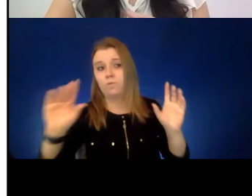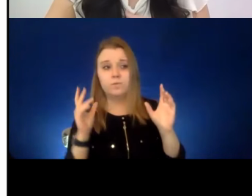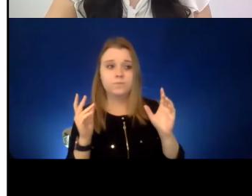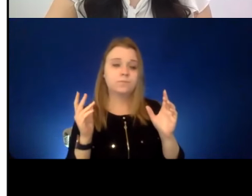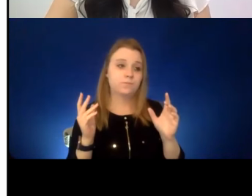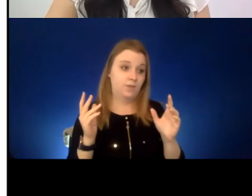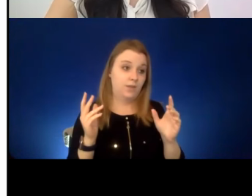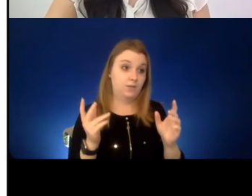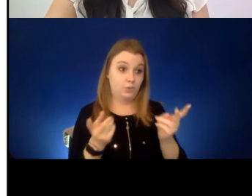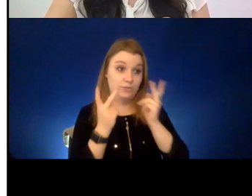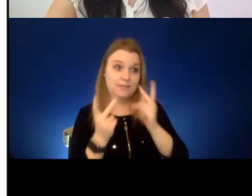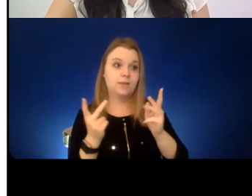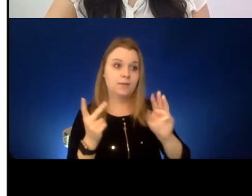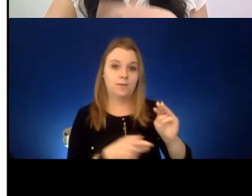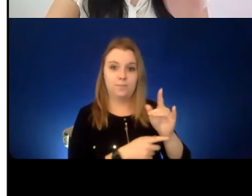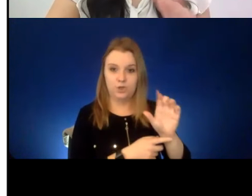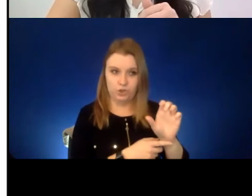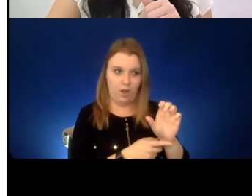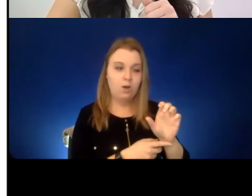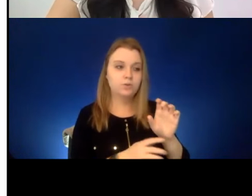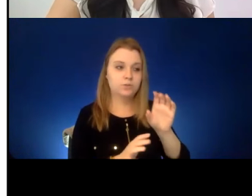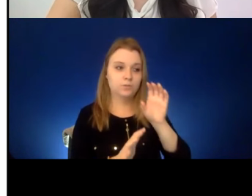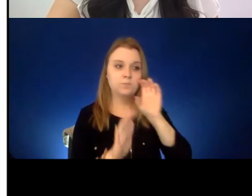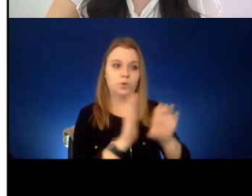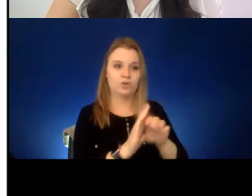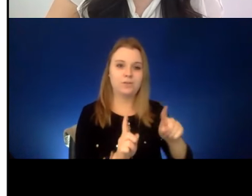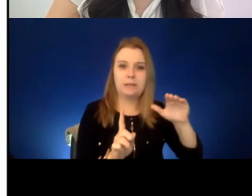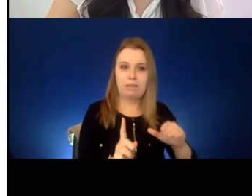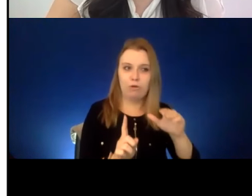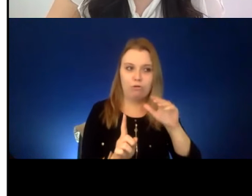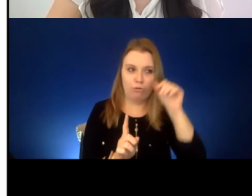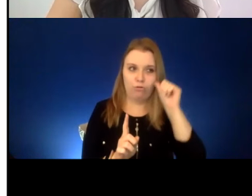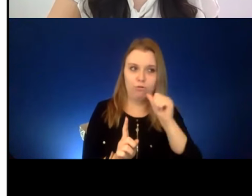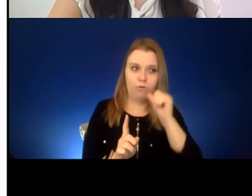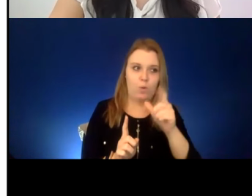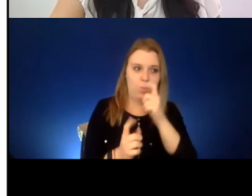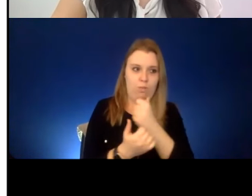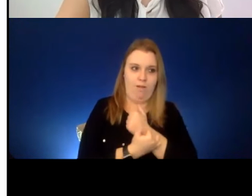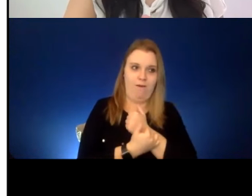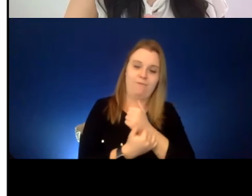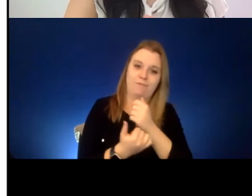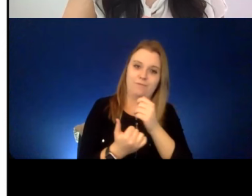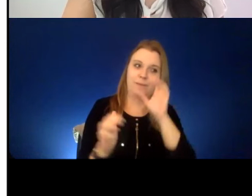this is Michelle's portrait, this is the famous picture of the little girl who loved the picture, and that's the restroom I was referencing. So it's right there on that wall.